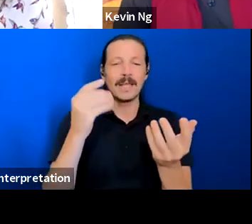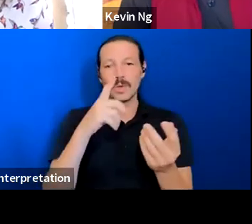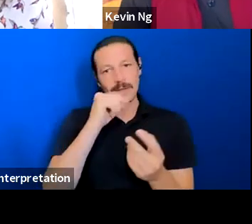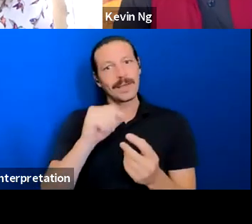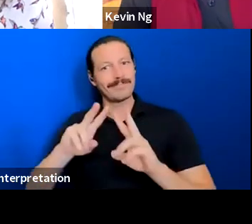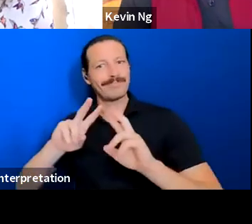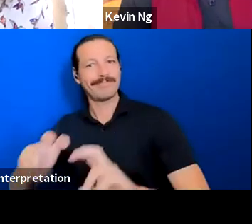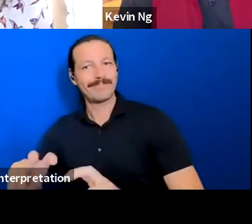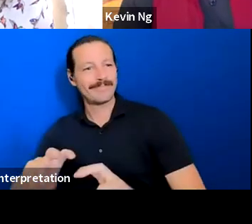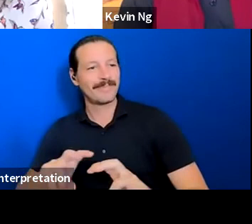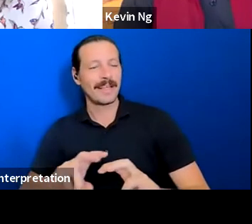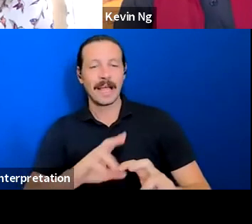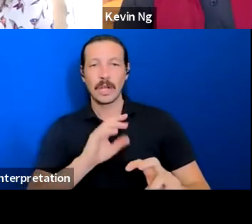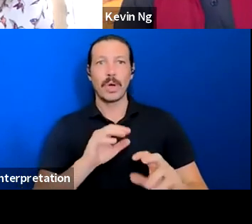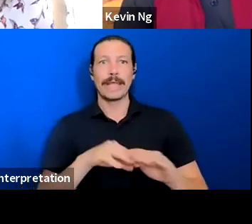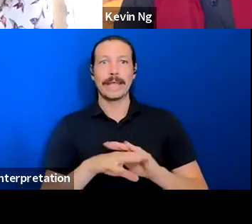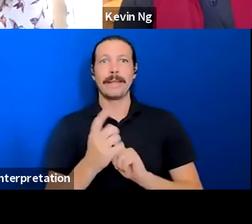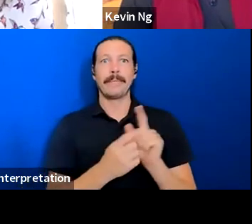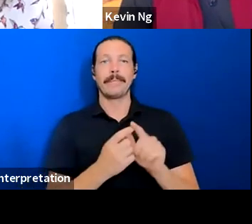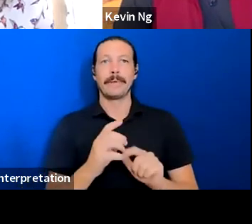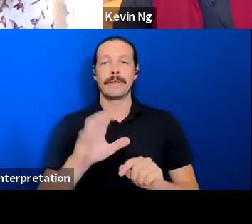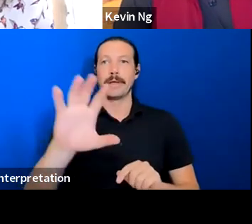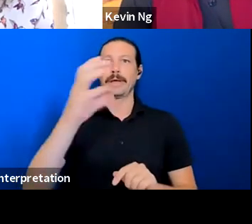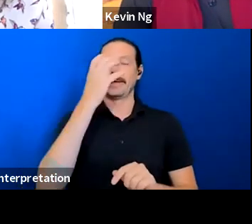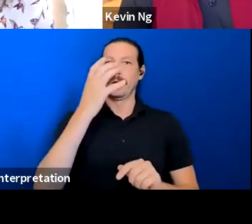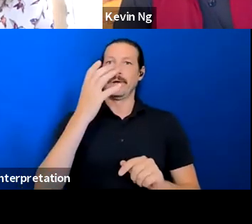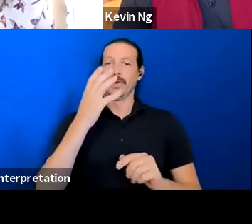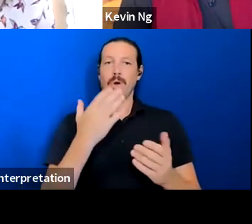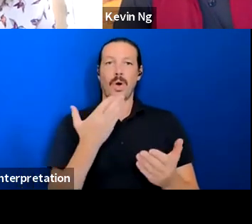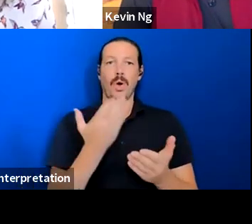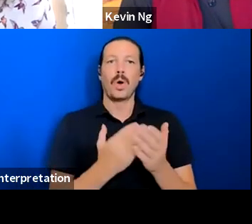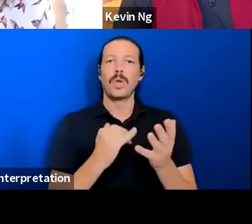of digging if you feel like you need to. >>PIP: And come with the questions you want